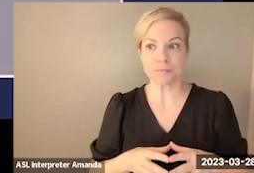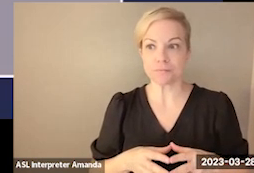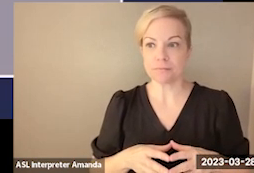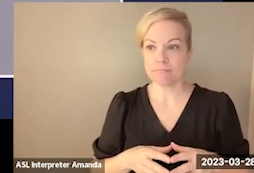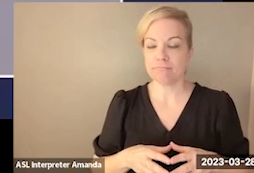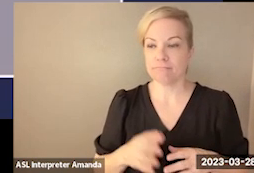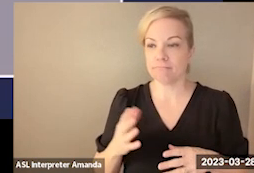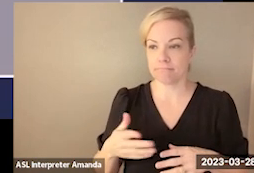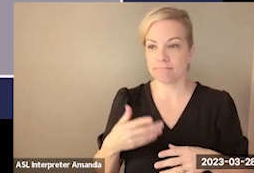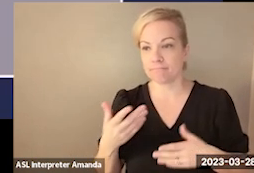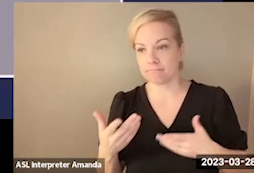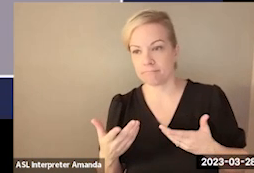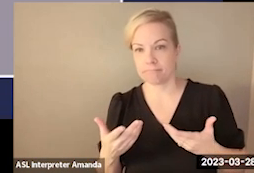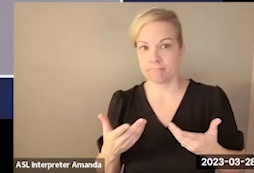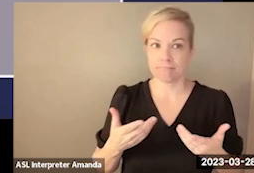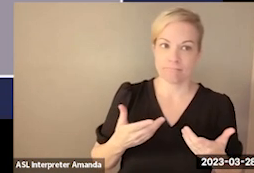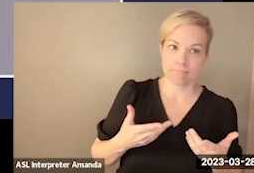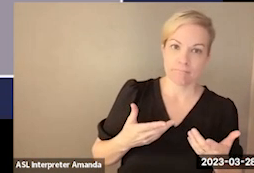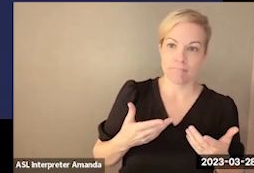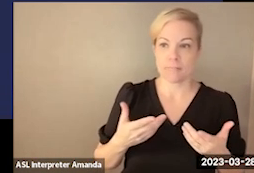Debbie Stine, Science & Technology Policy Academy: in in terms of the likelihood of of like moving forward.